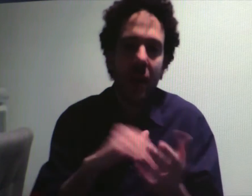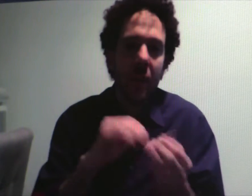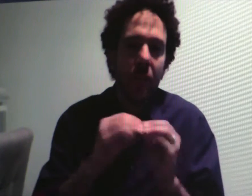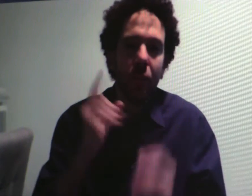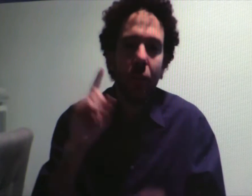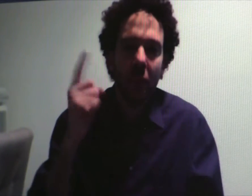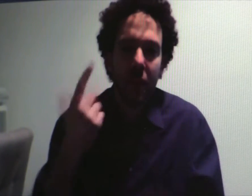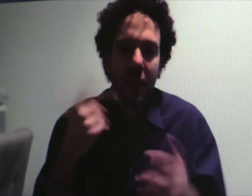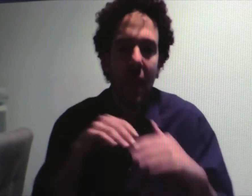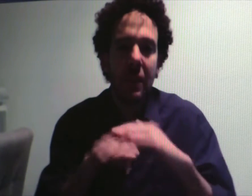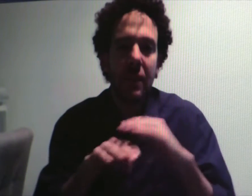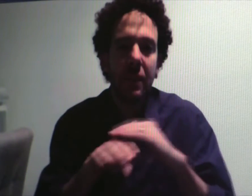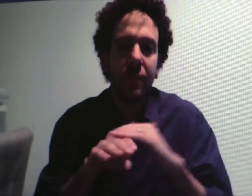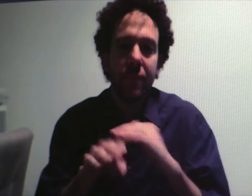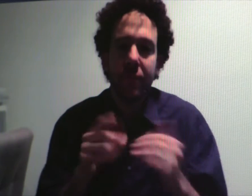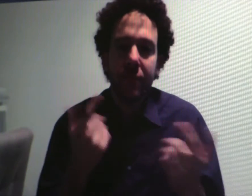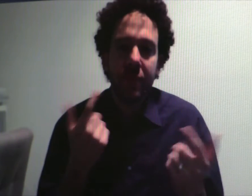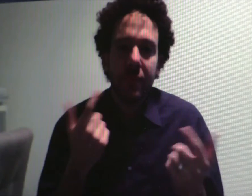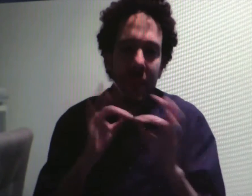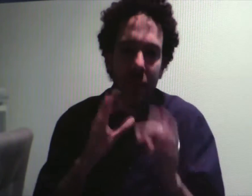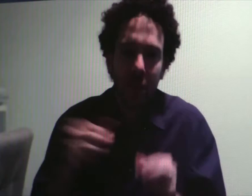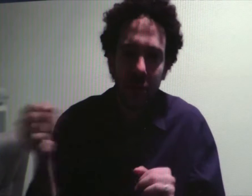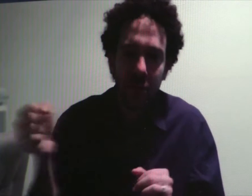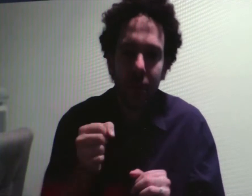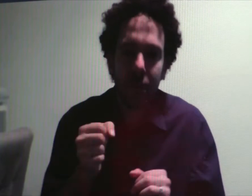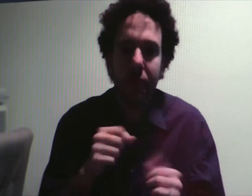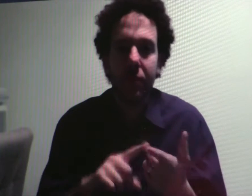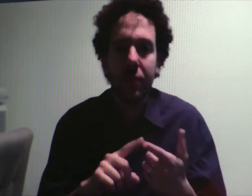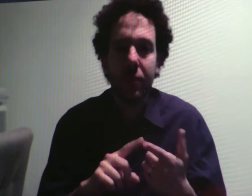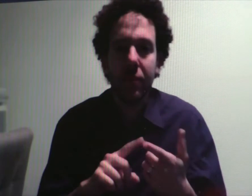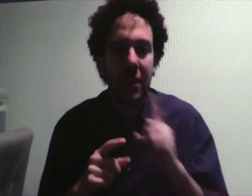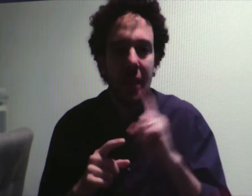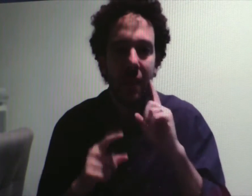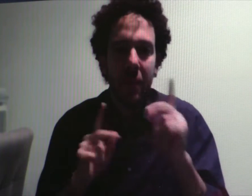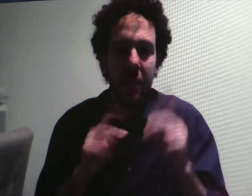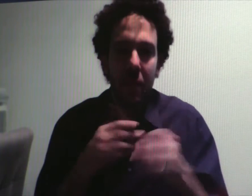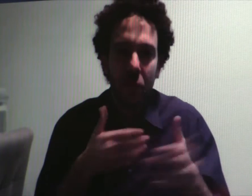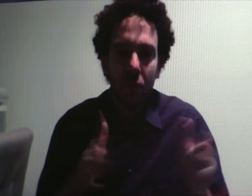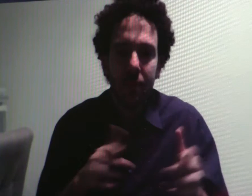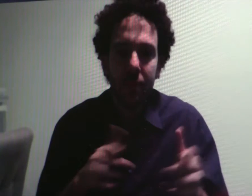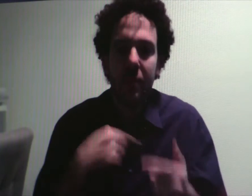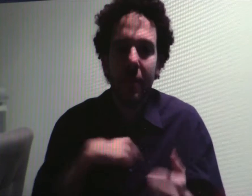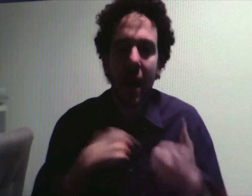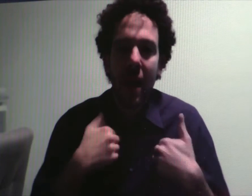Once again, first and foremost, access is imperative. An interpreter needs to be hired anytime we have Deaf actors in the room.